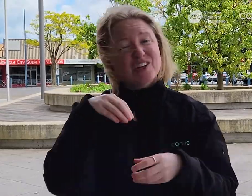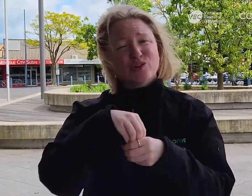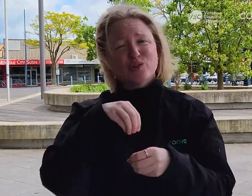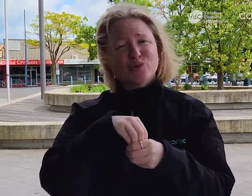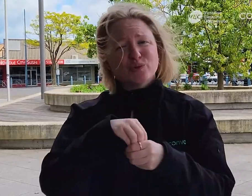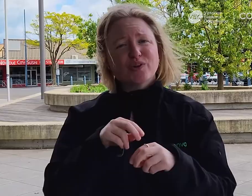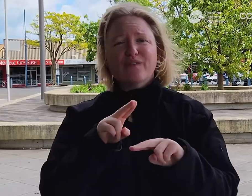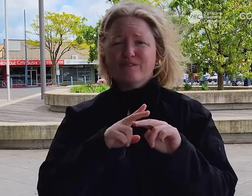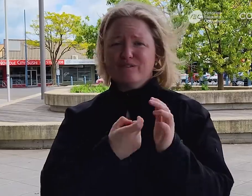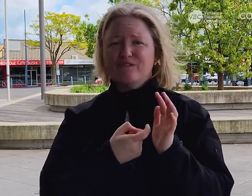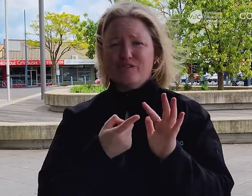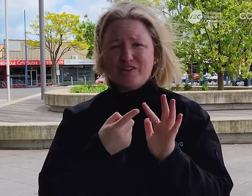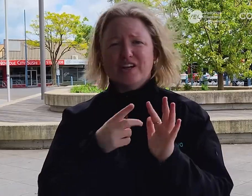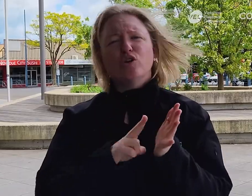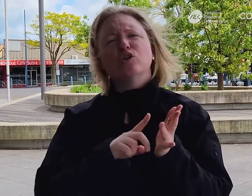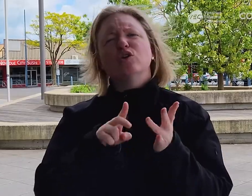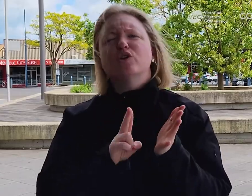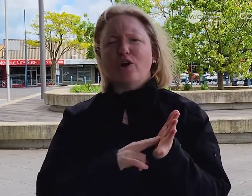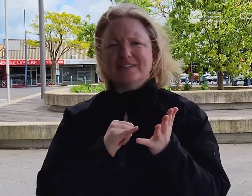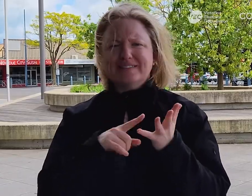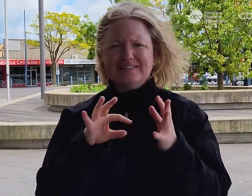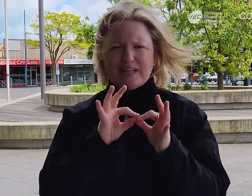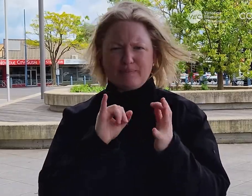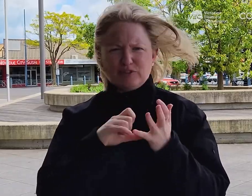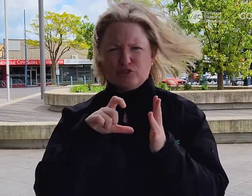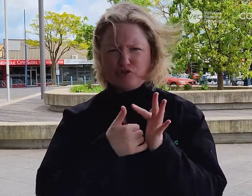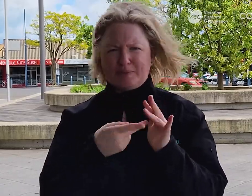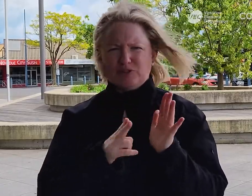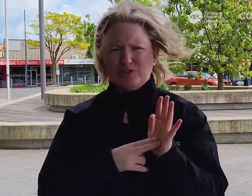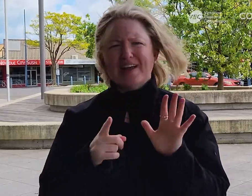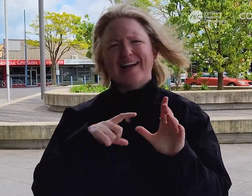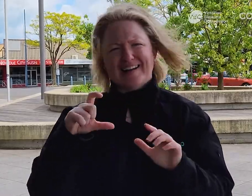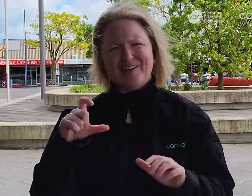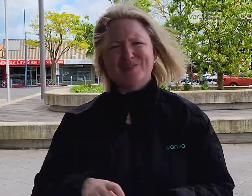even free Non-subscription accounts!